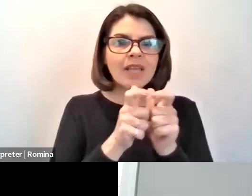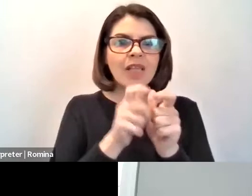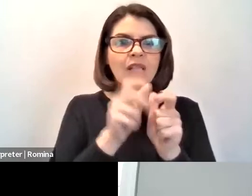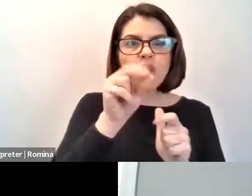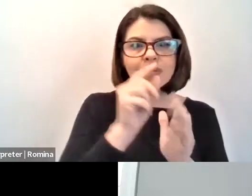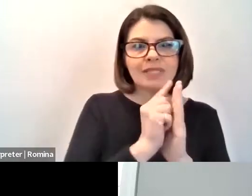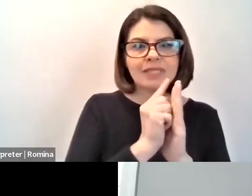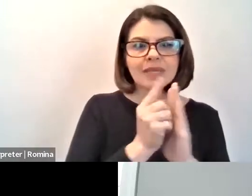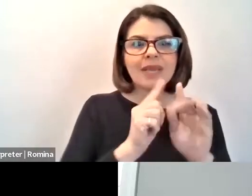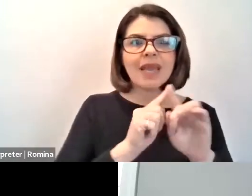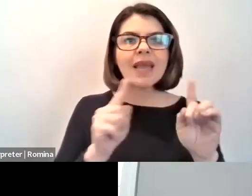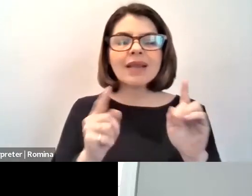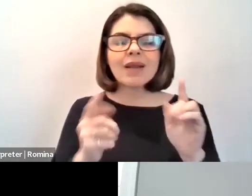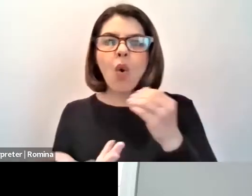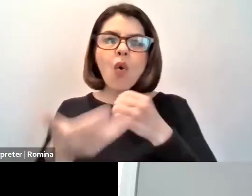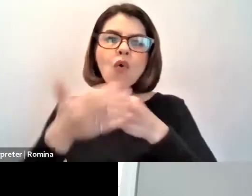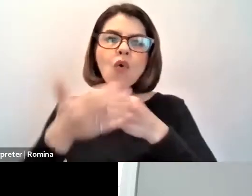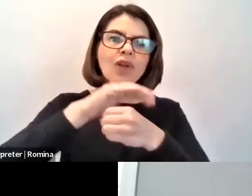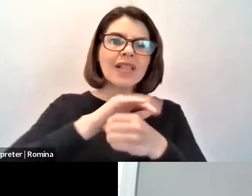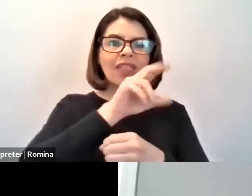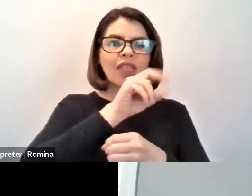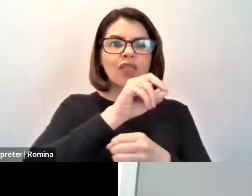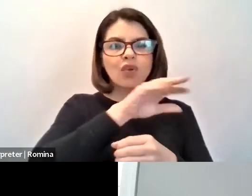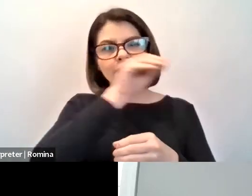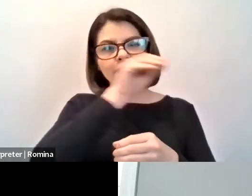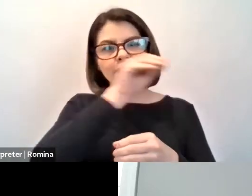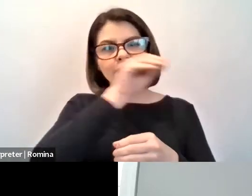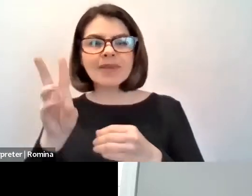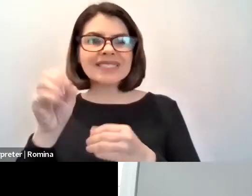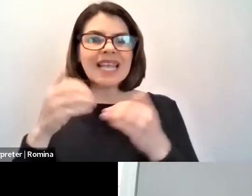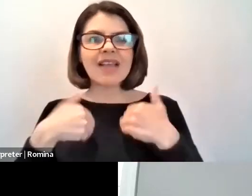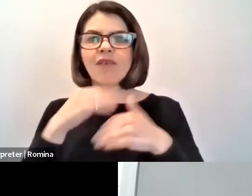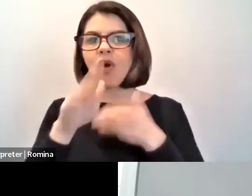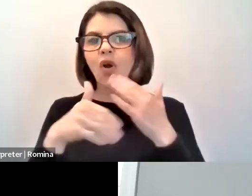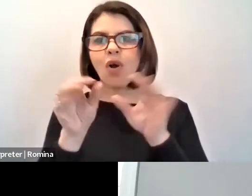to sort of overlay the 30 onto the 60 and have all the same footage.